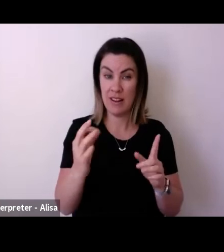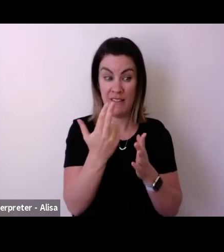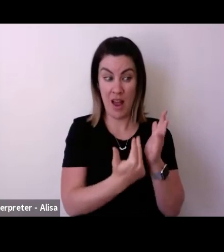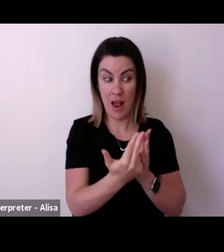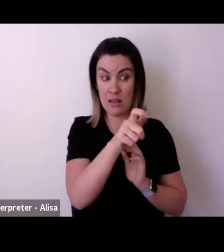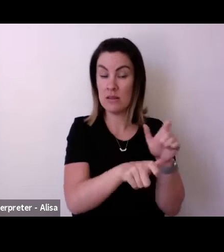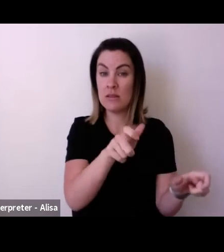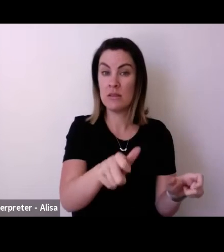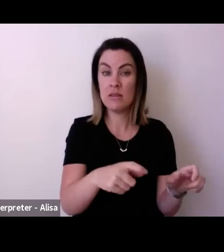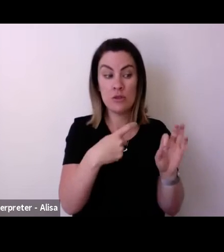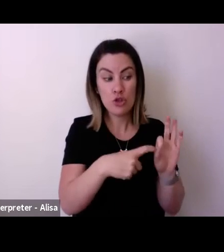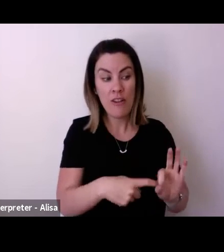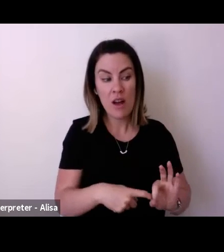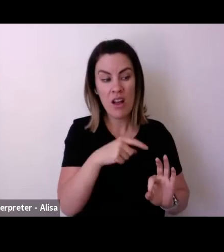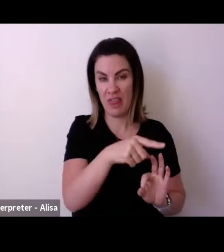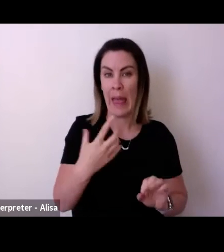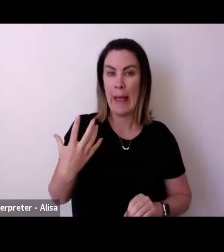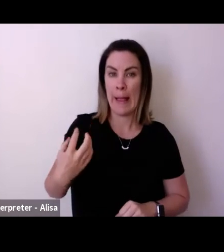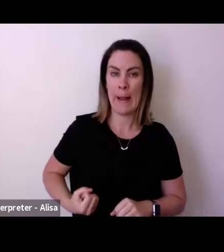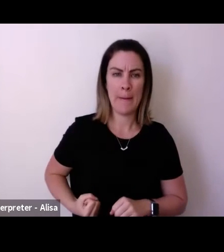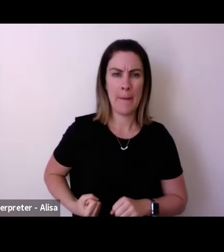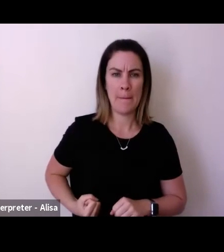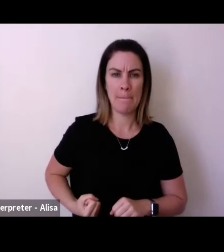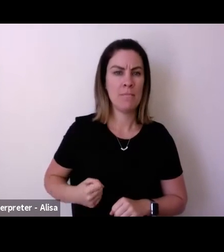that wasn't their main source of income.